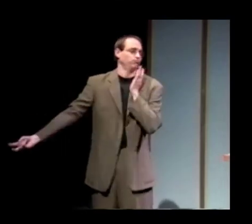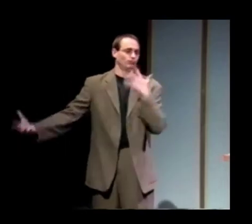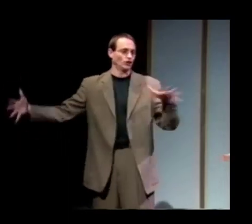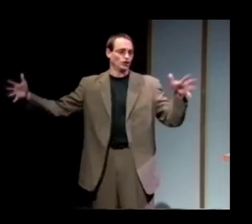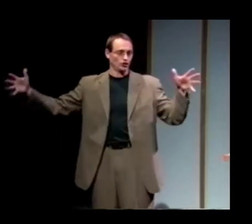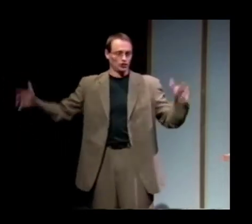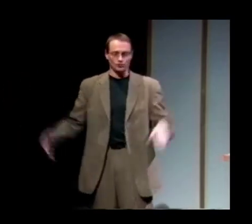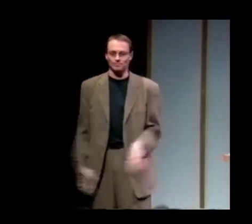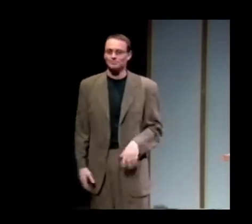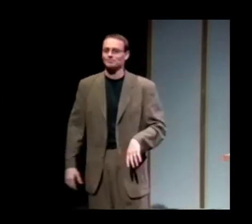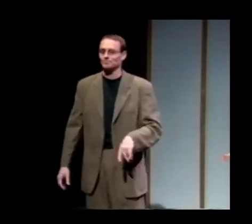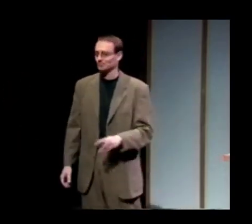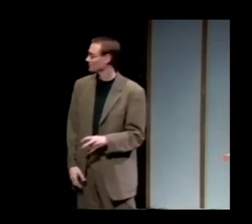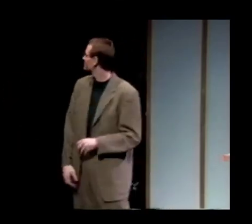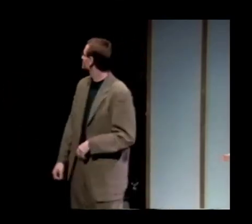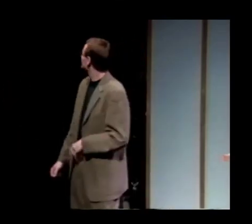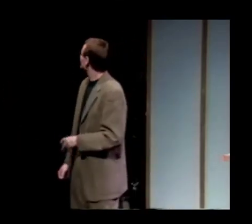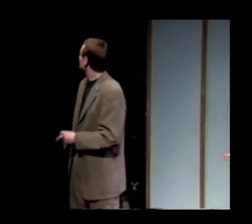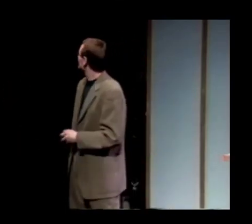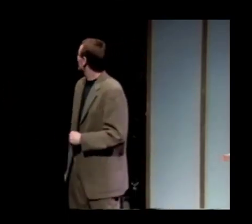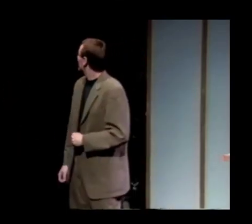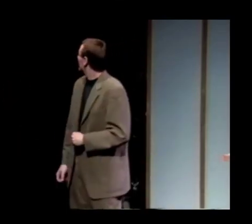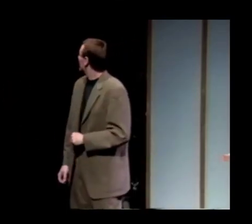AND I'VE BEEN INTO IT EVER SINCE.